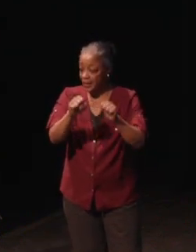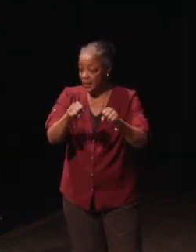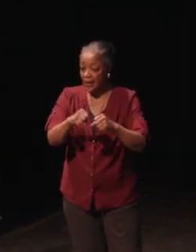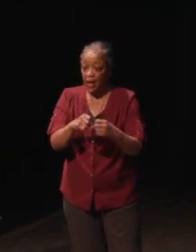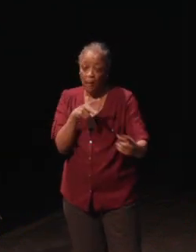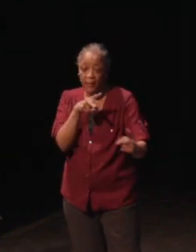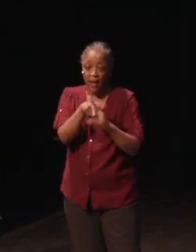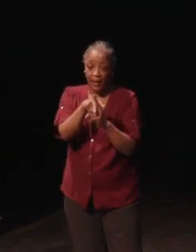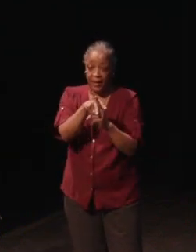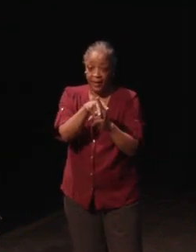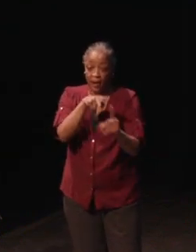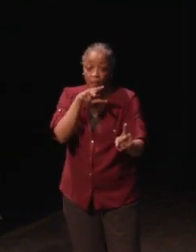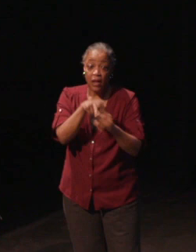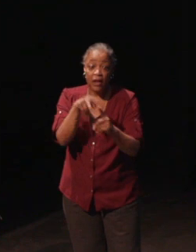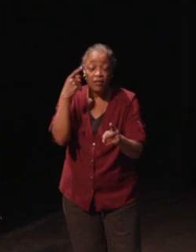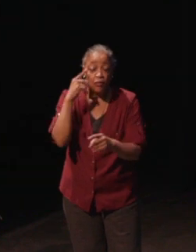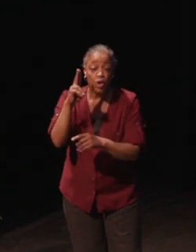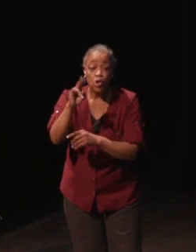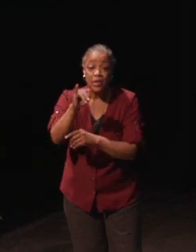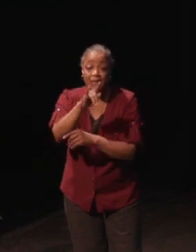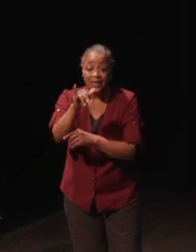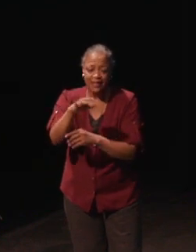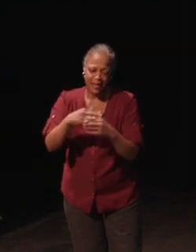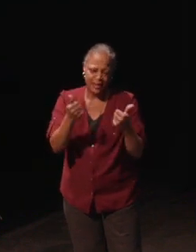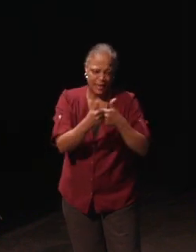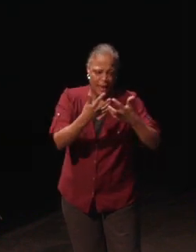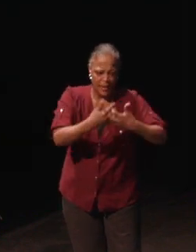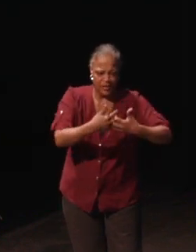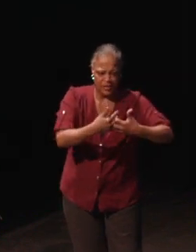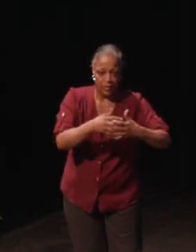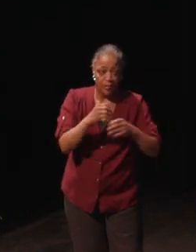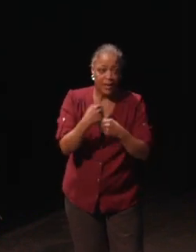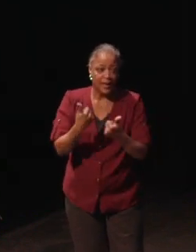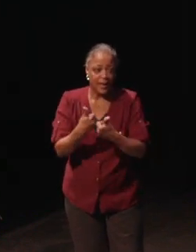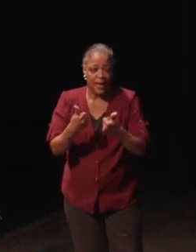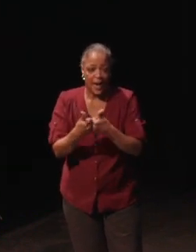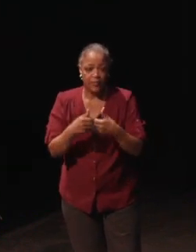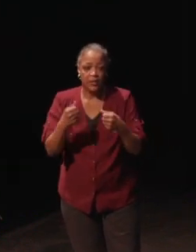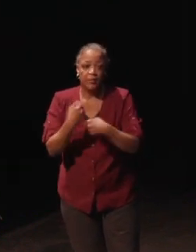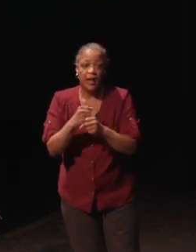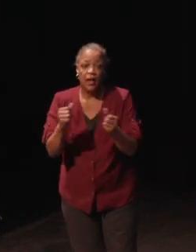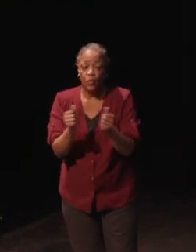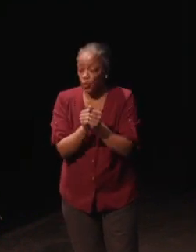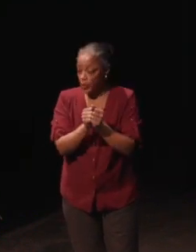which is a plugin for Unity, which is a game engine, to make games made with Unity accessible.